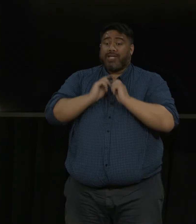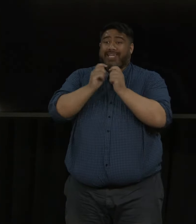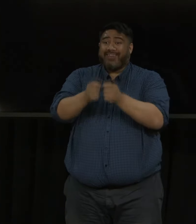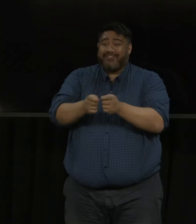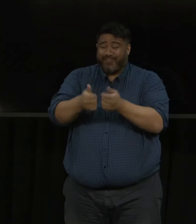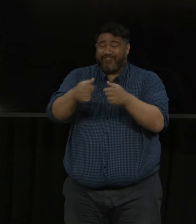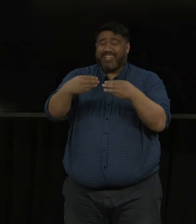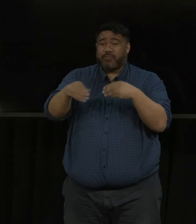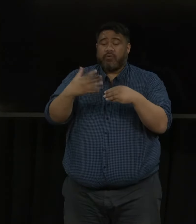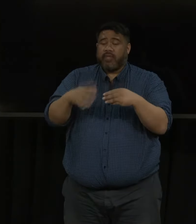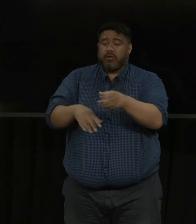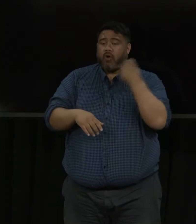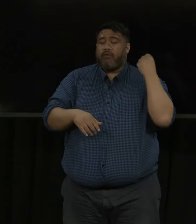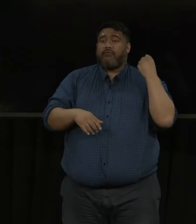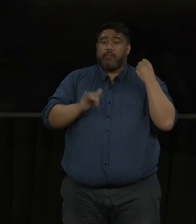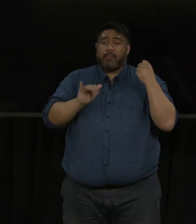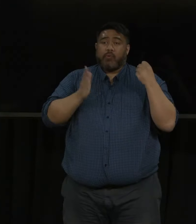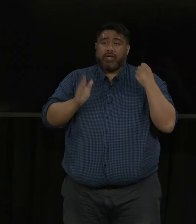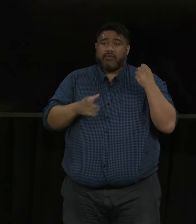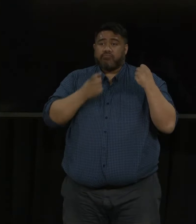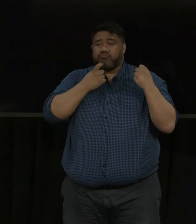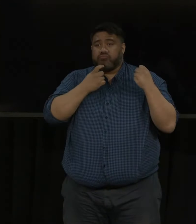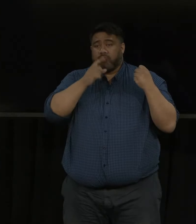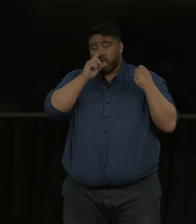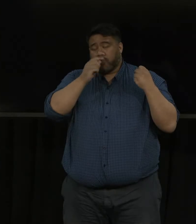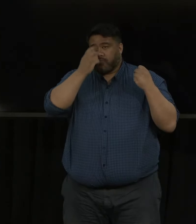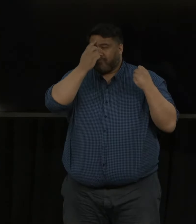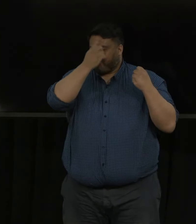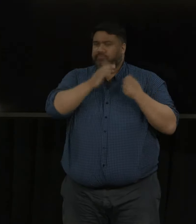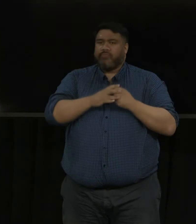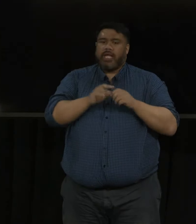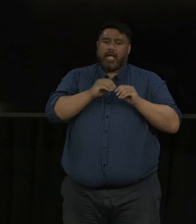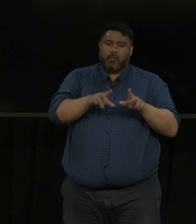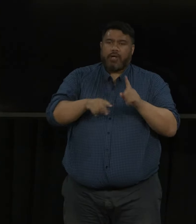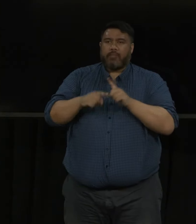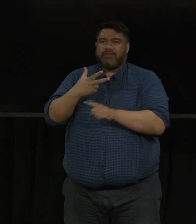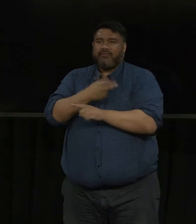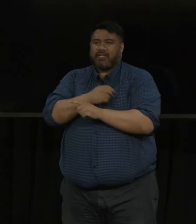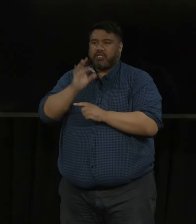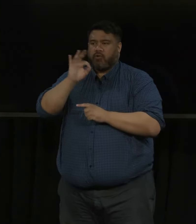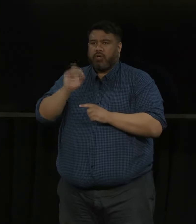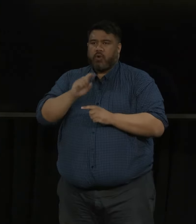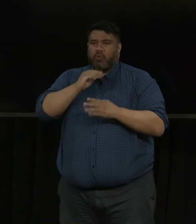we reserve the right to remove some of those changes as well. If that means saying we have to